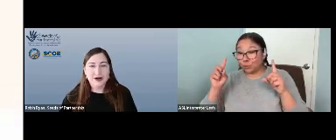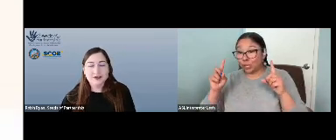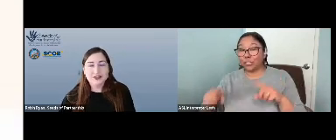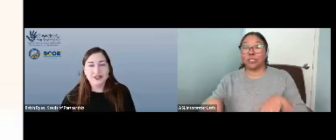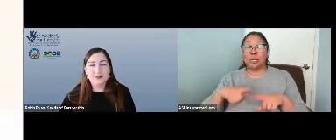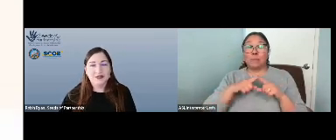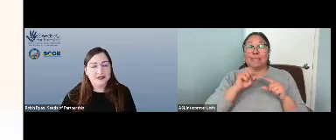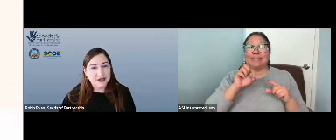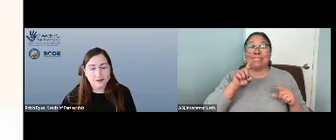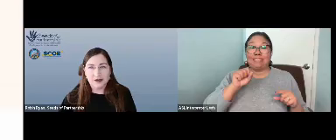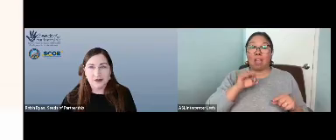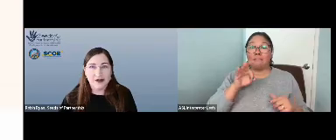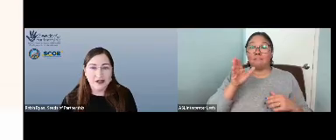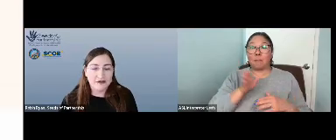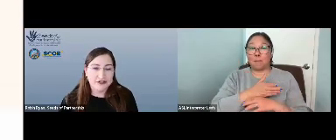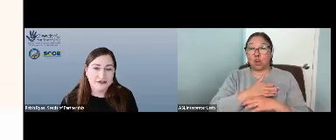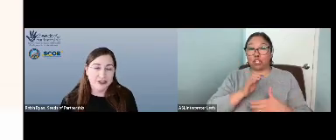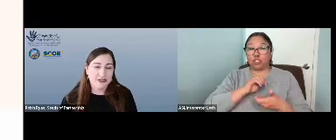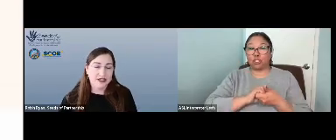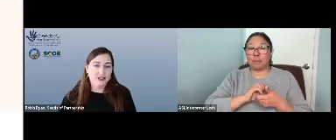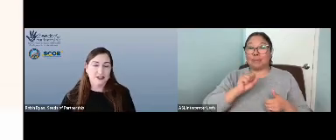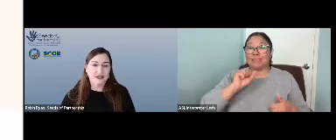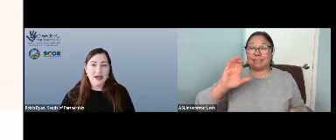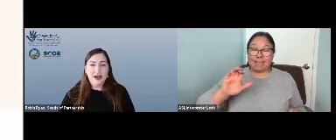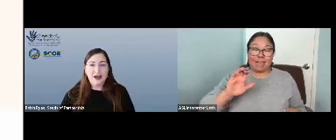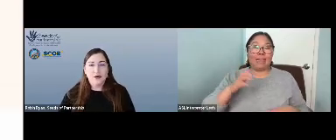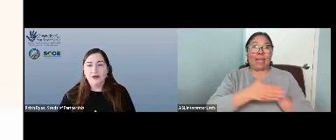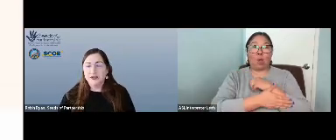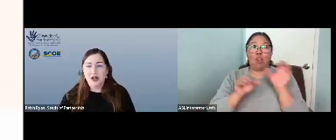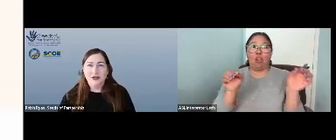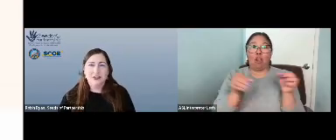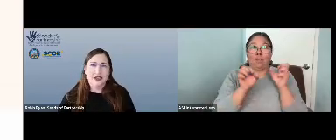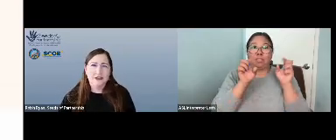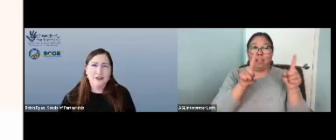seeds of partnership and the Sacramento County Office of Education, I want to acknowledge